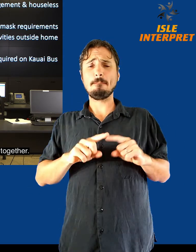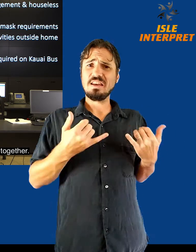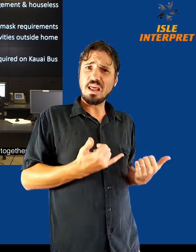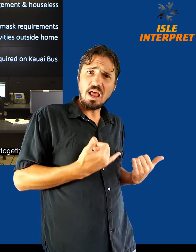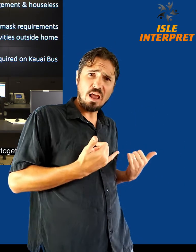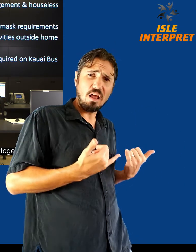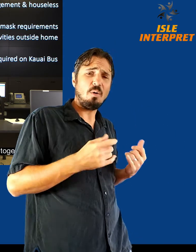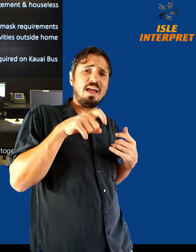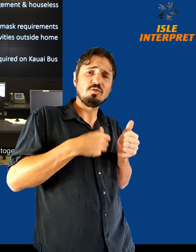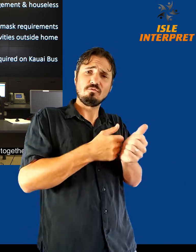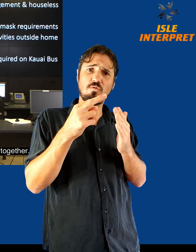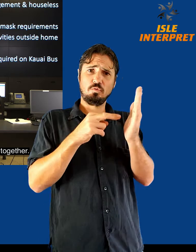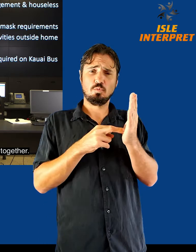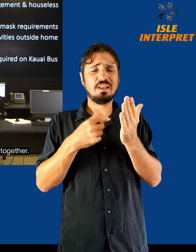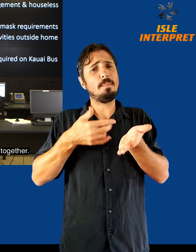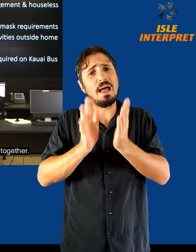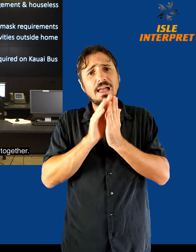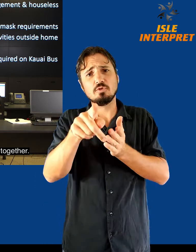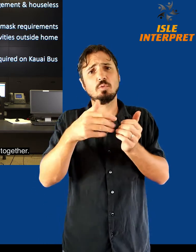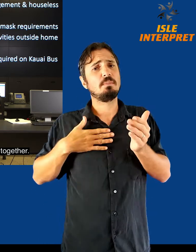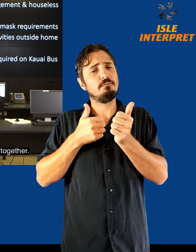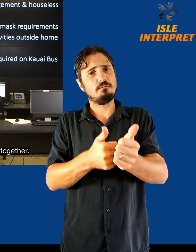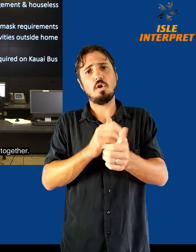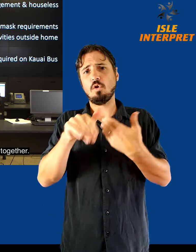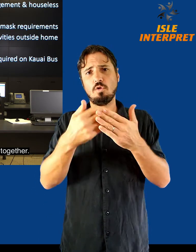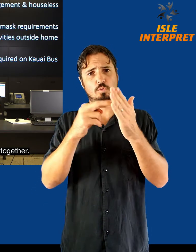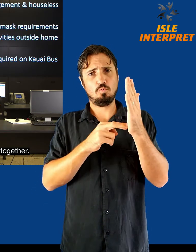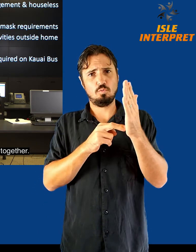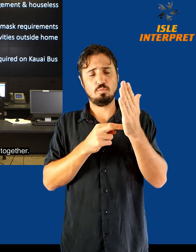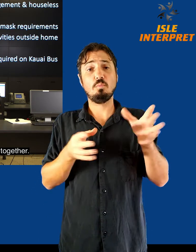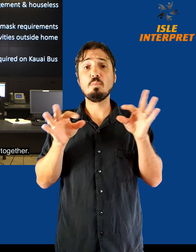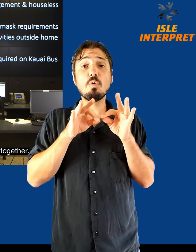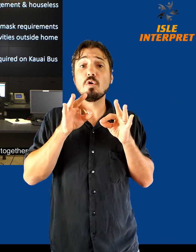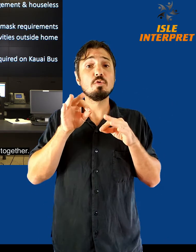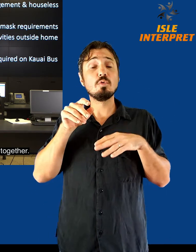Please remind your personal friends and family that we are all in this together.